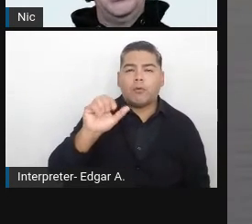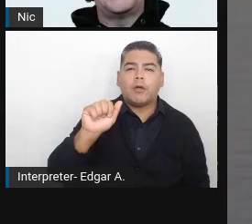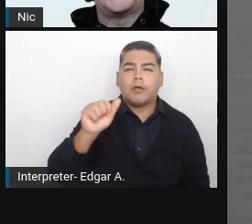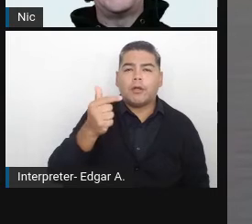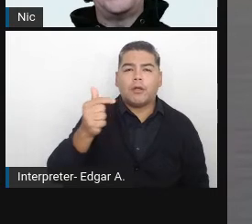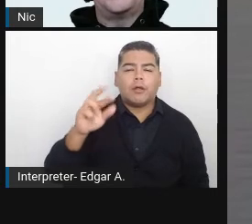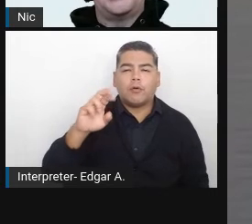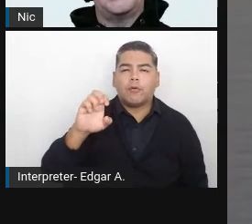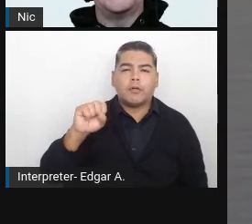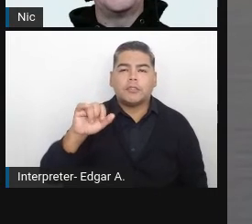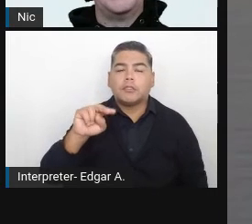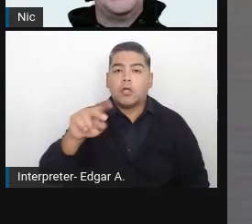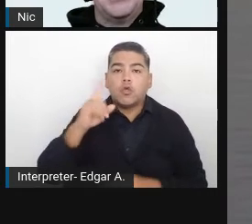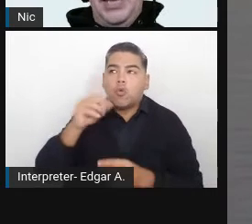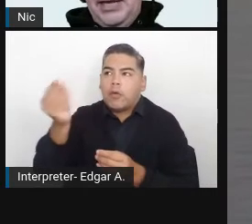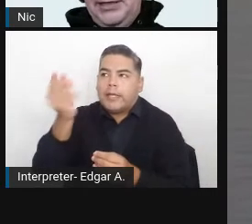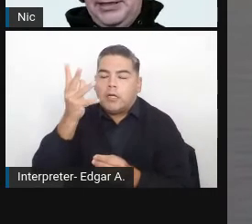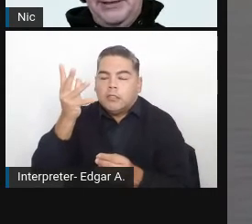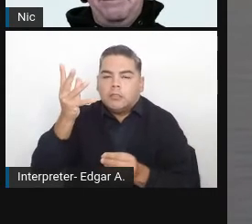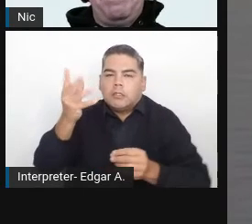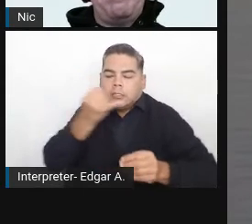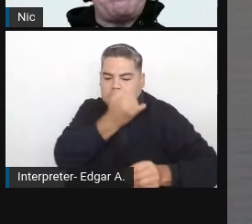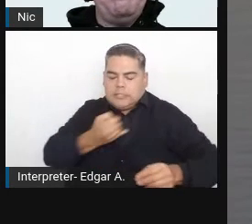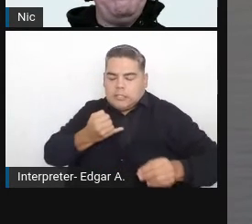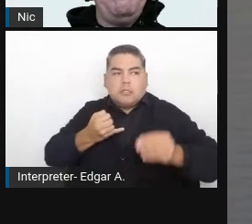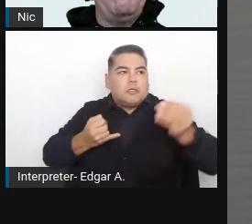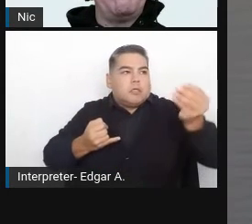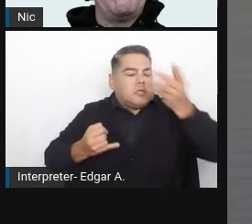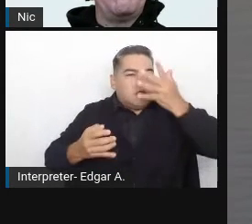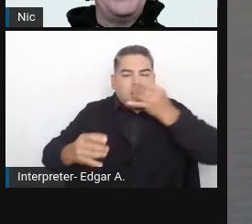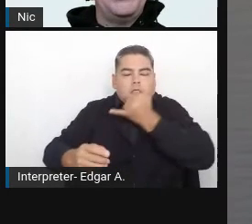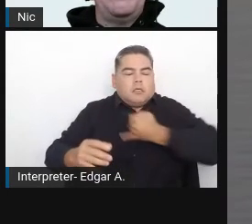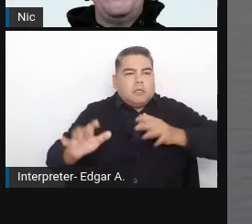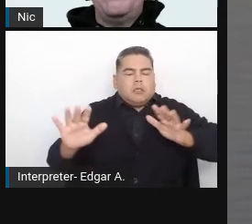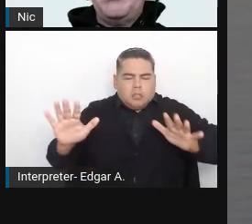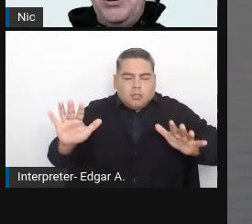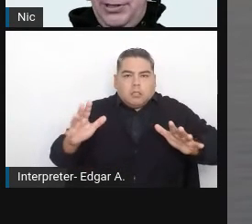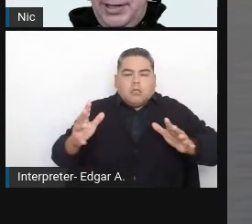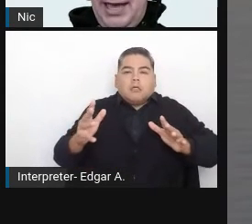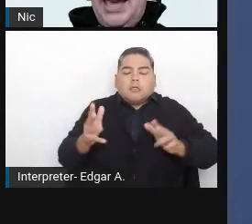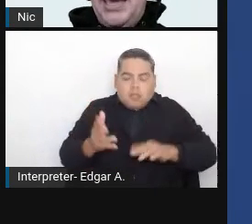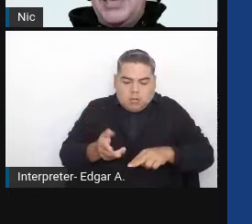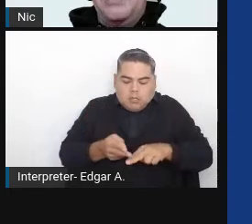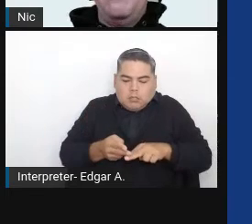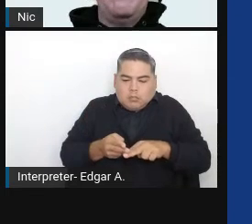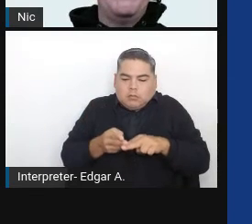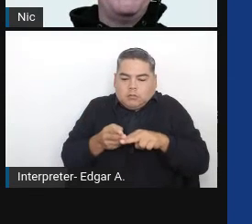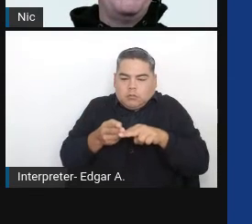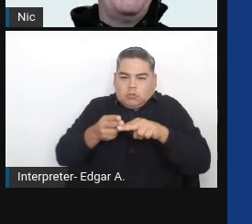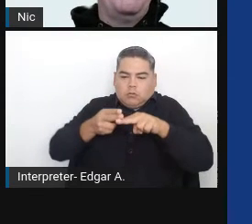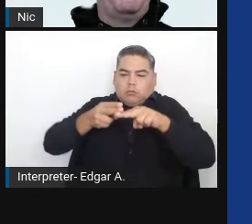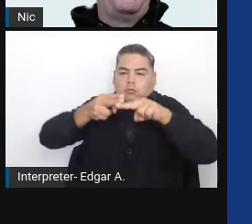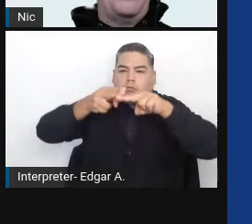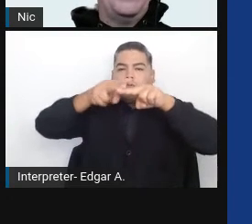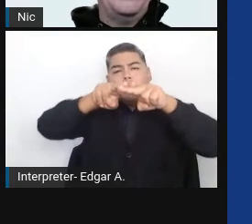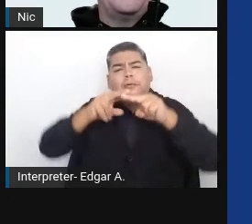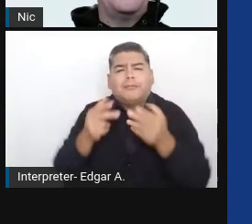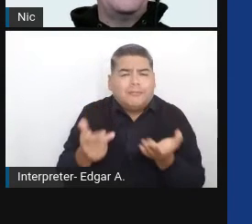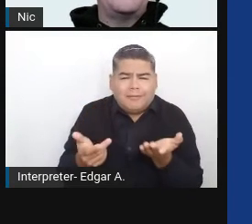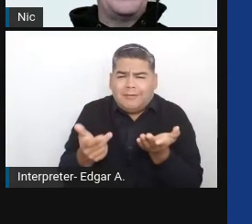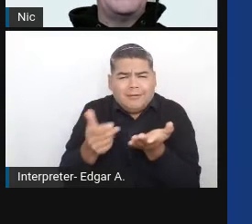It's not nice, and maybe you'll say, "That's nice,